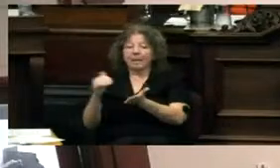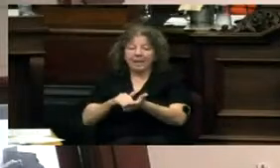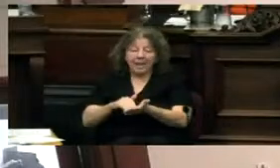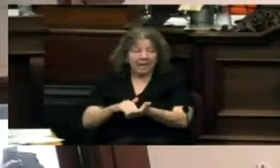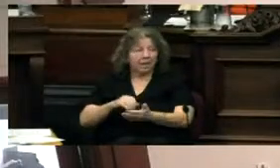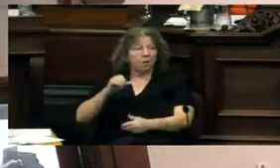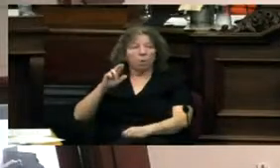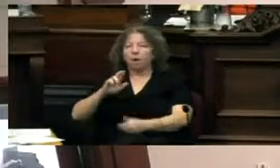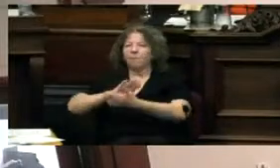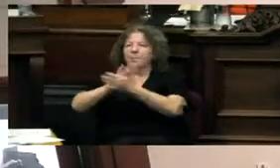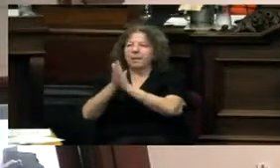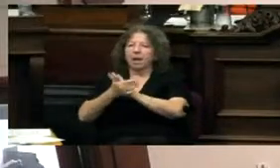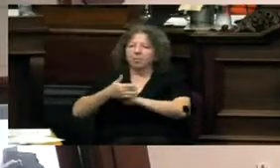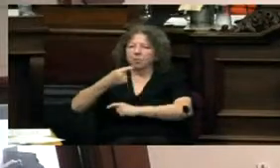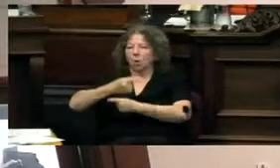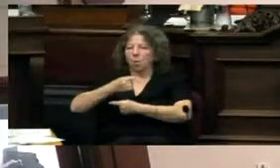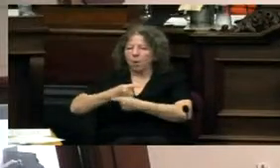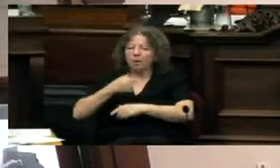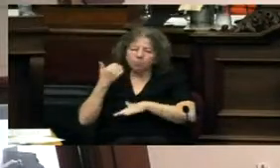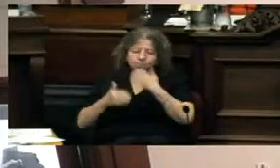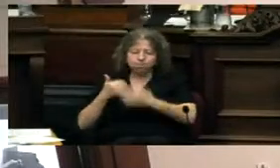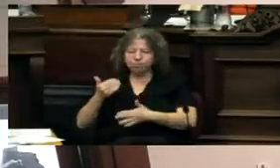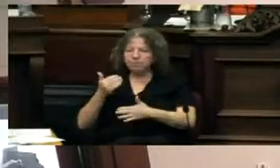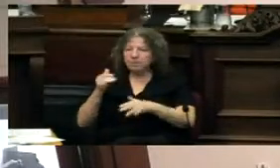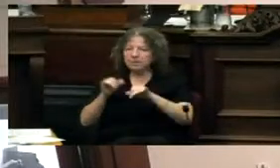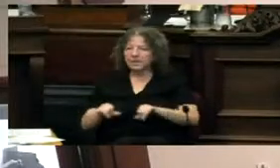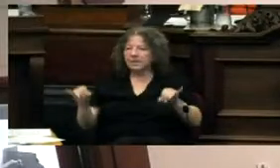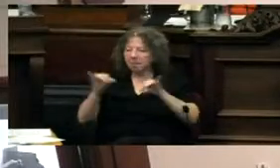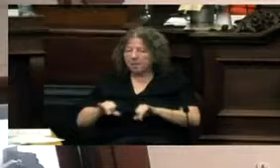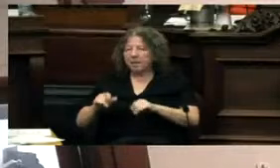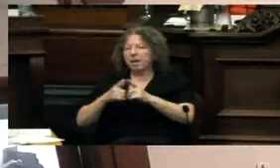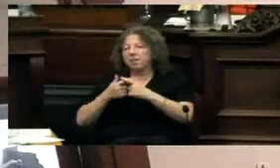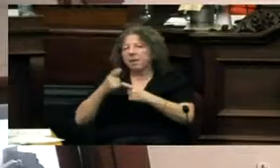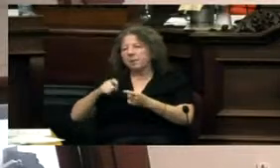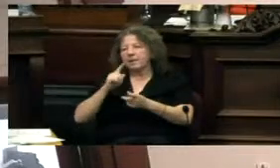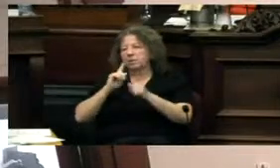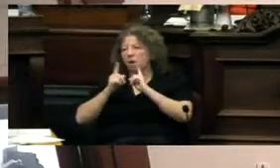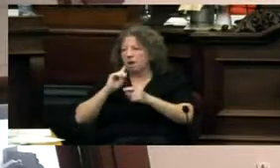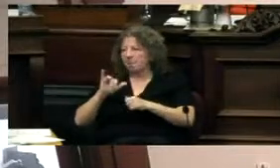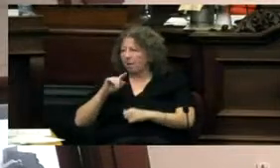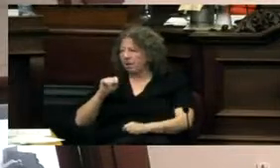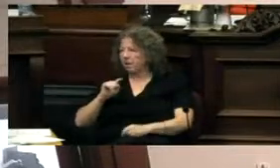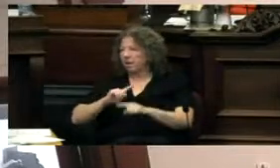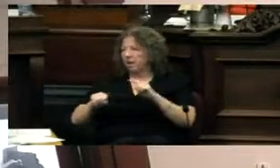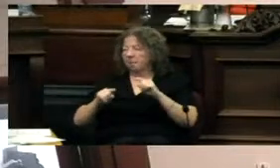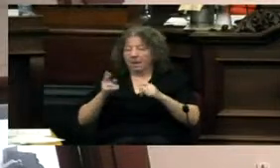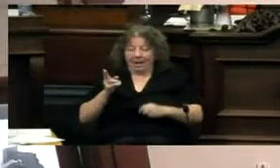change the date, we change the date. We don't need a policy for whether or not we're going to